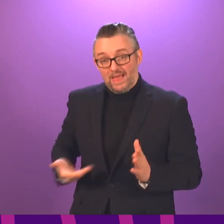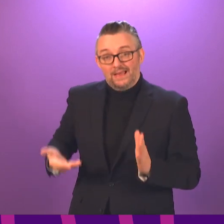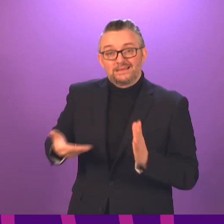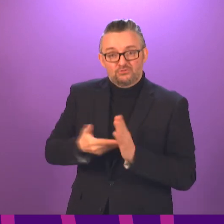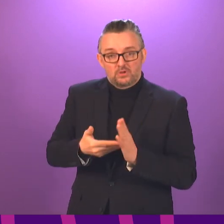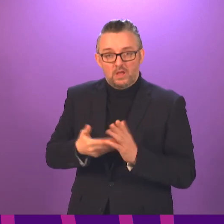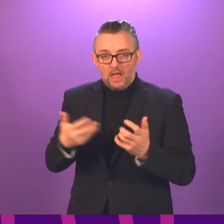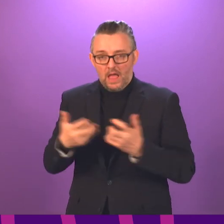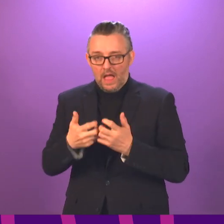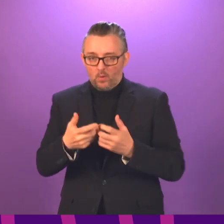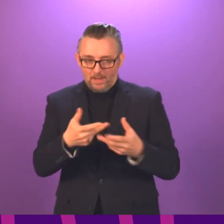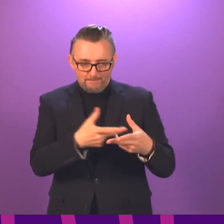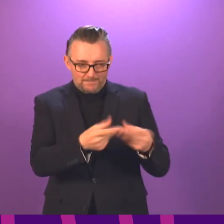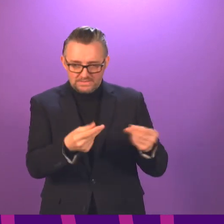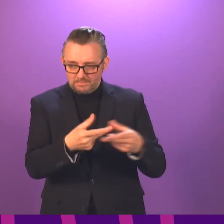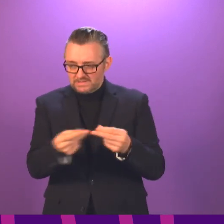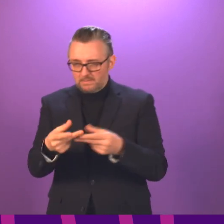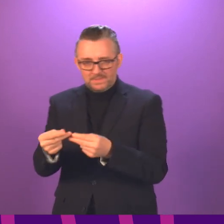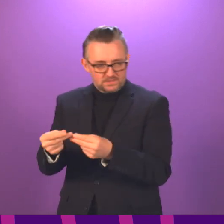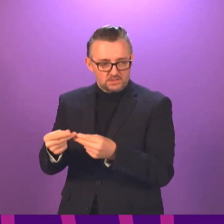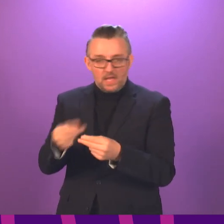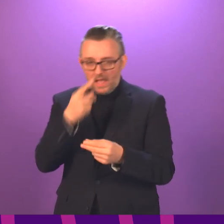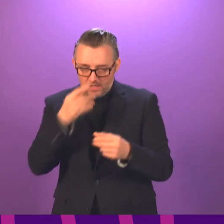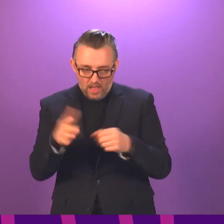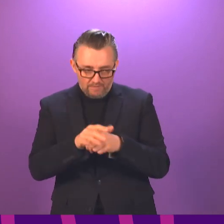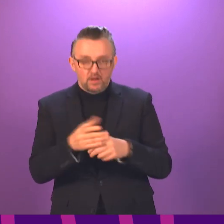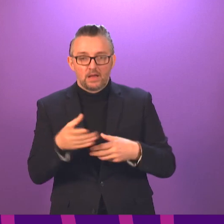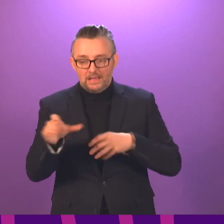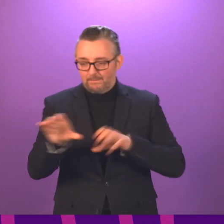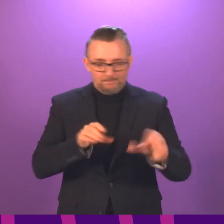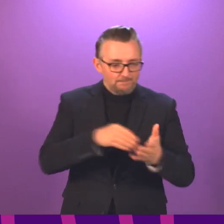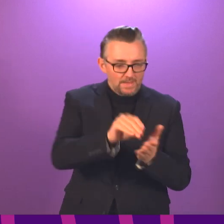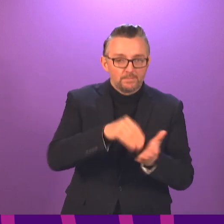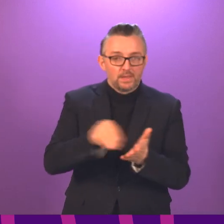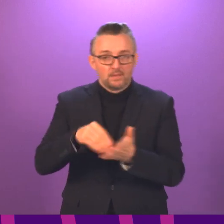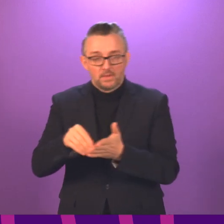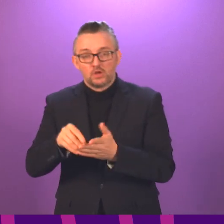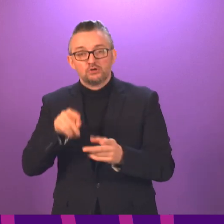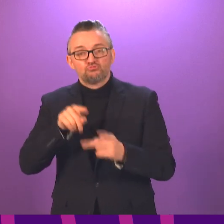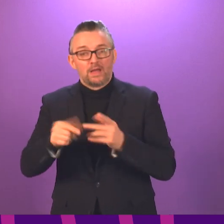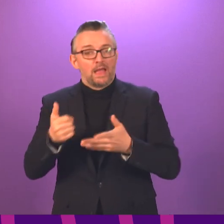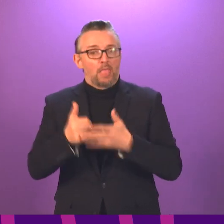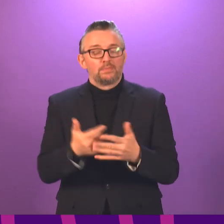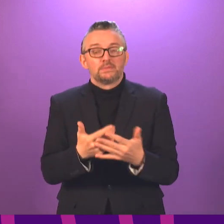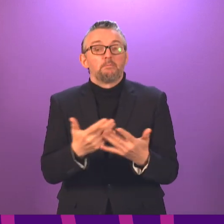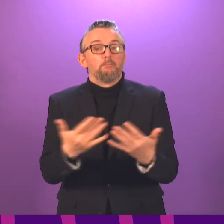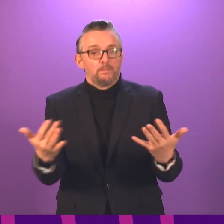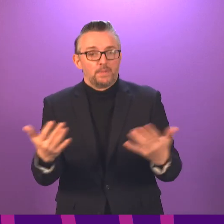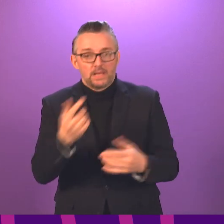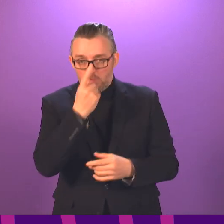fill the cracks and, within the resources that we have, ensure that we help as many individuals and businesses as we can.